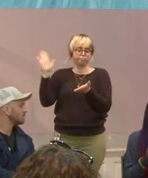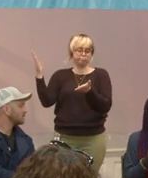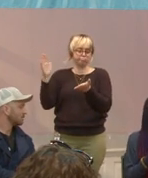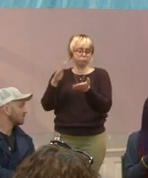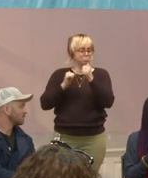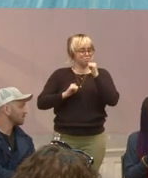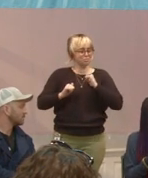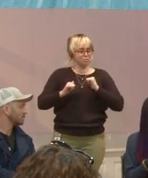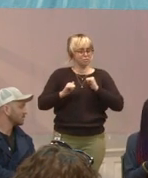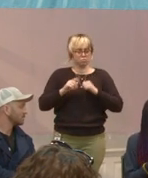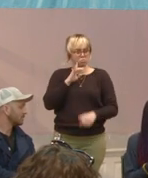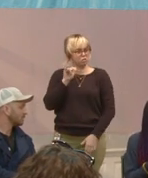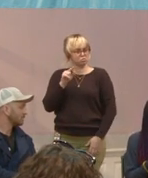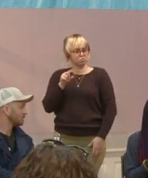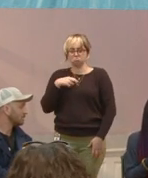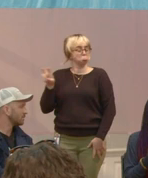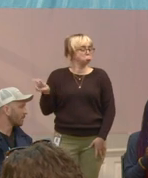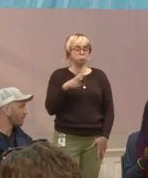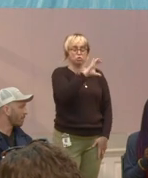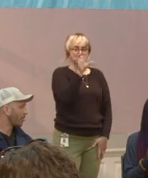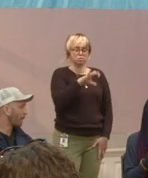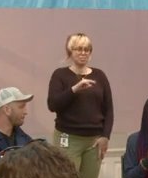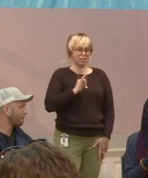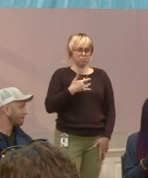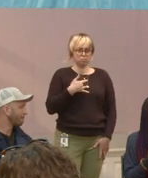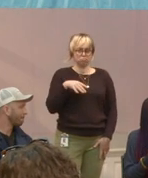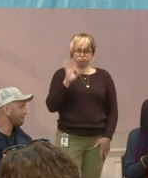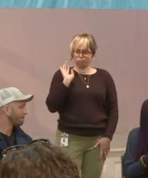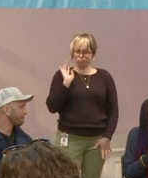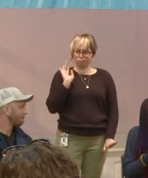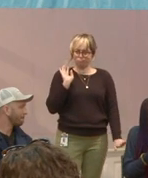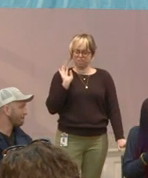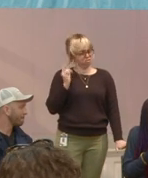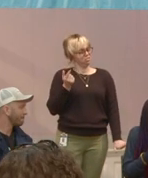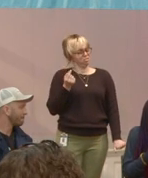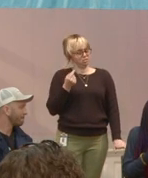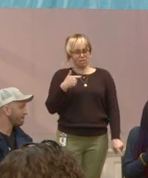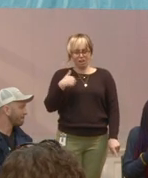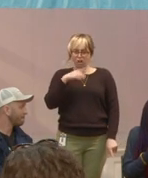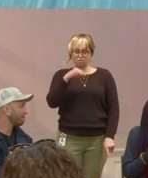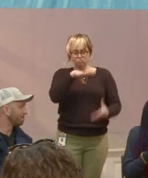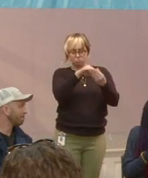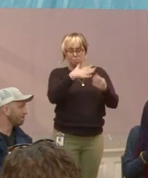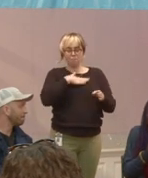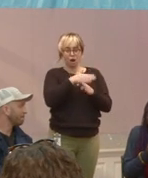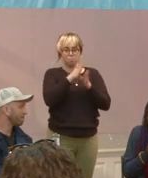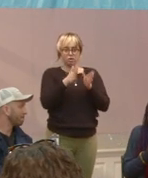right away. And that freaked me out. Like I said, this, my partners many times there wasn't, there wasn't even time for us to like, freak out.